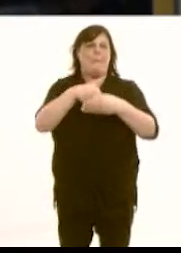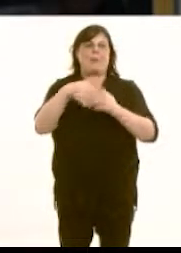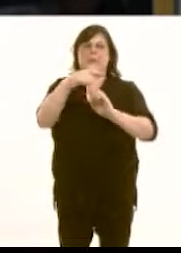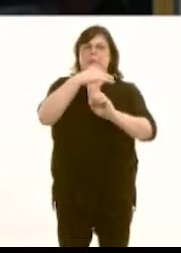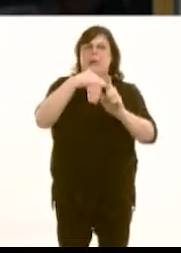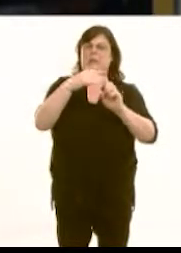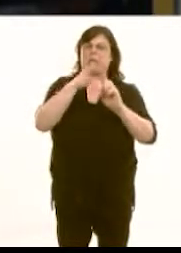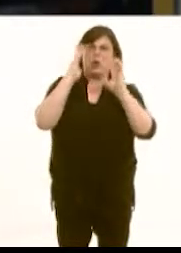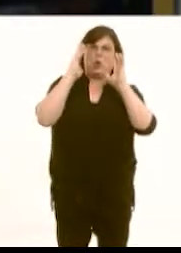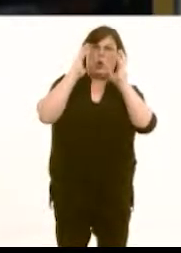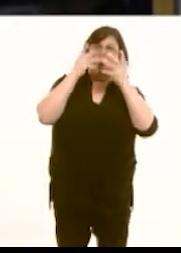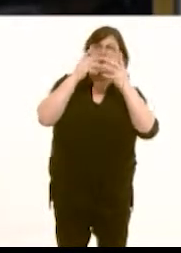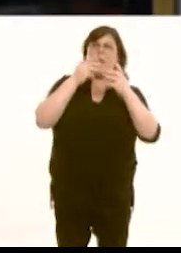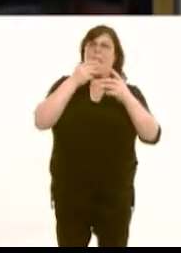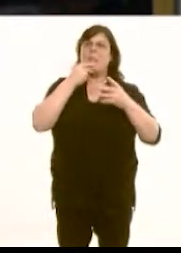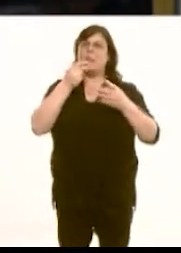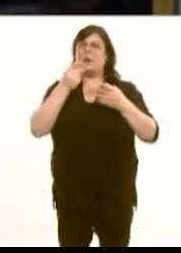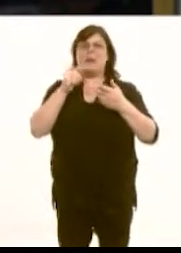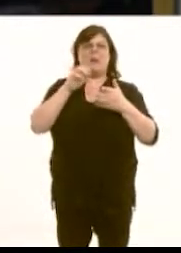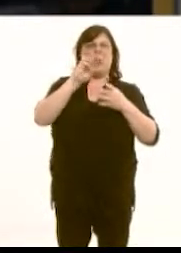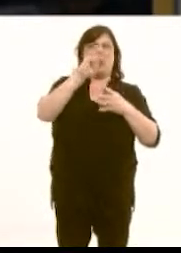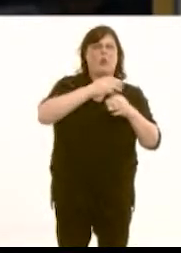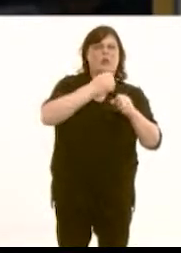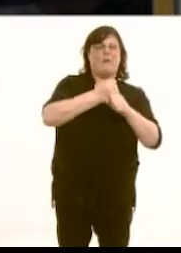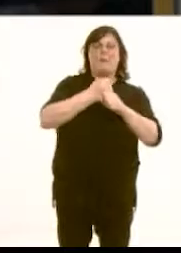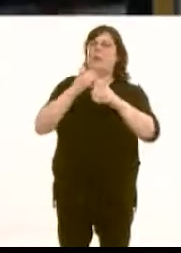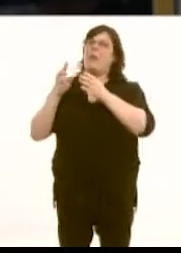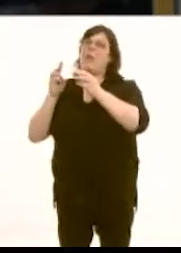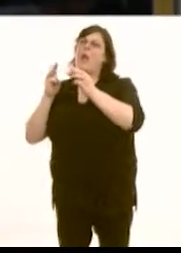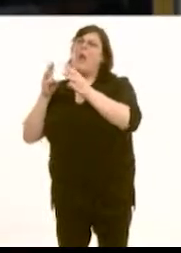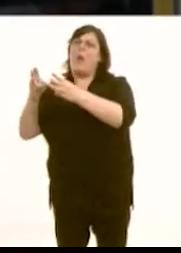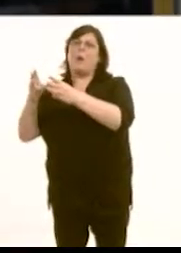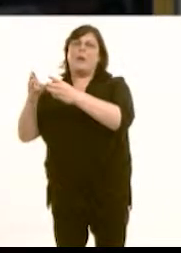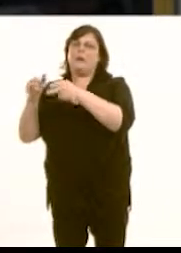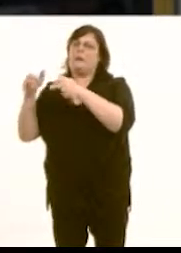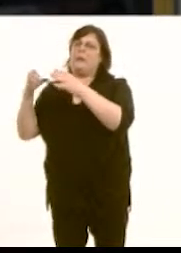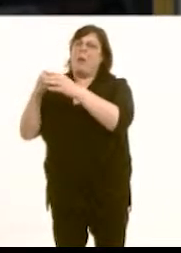that thereís been some to-ing and fro-ing between the Welsh Government and the highways department.